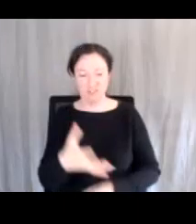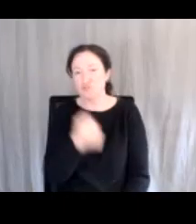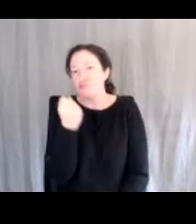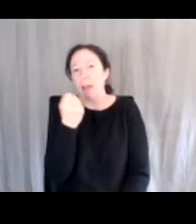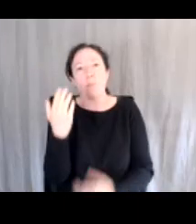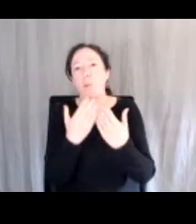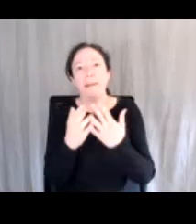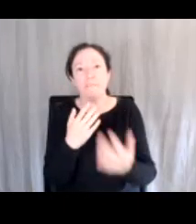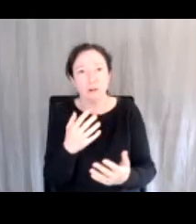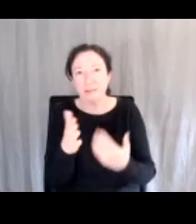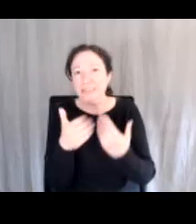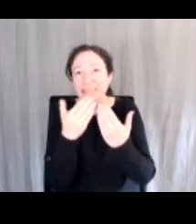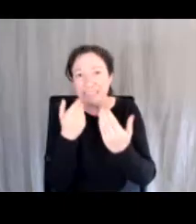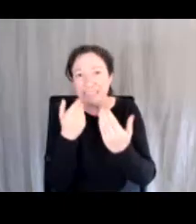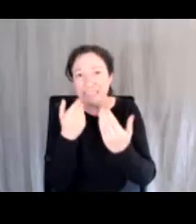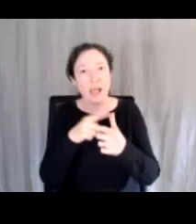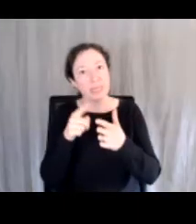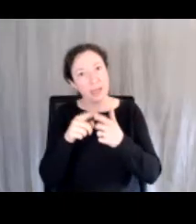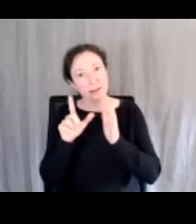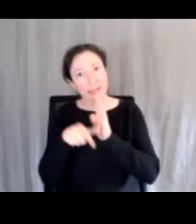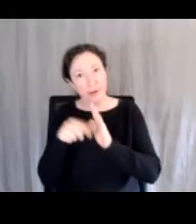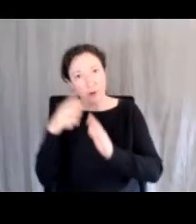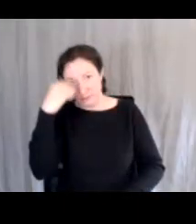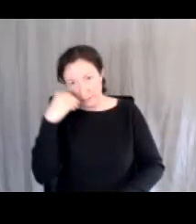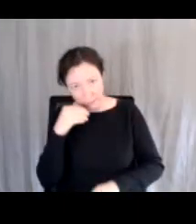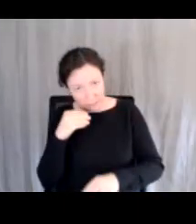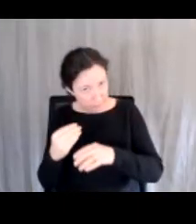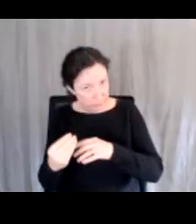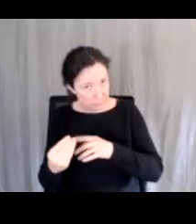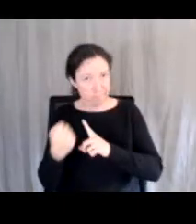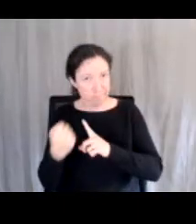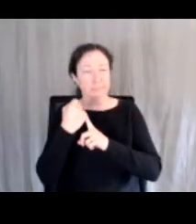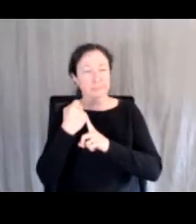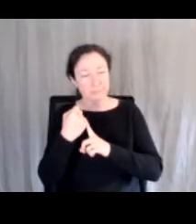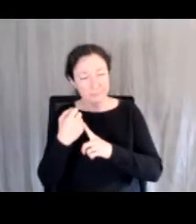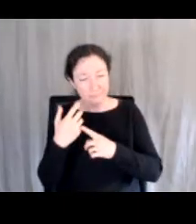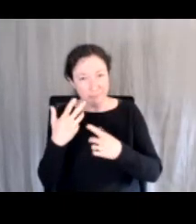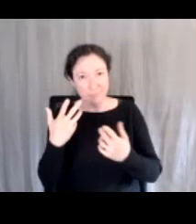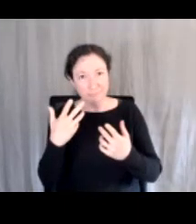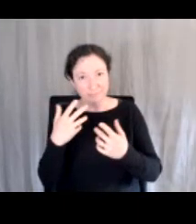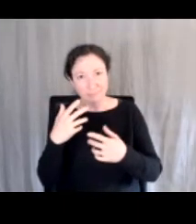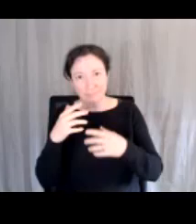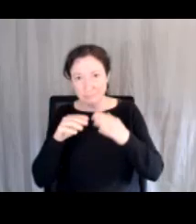and then your sleep gets messed up and so on and so on. So regularly throughout the day, focus on protein at every meal.